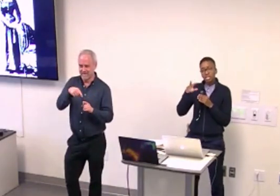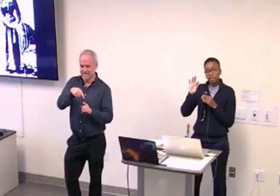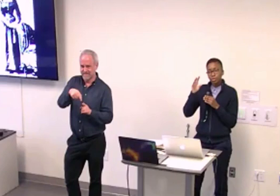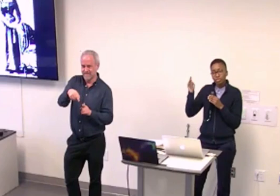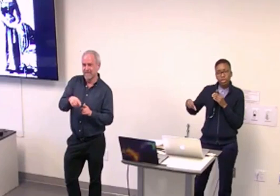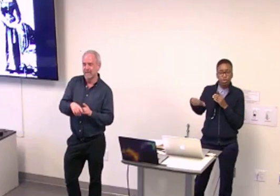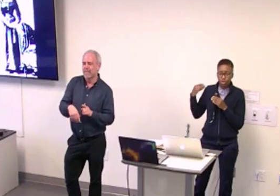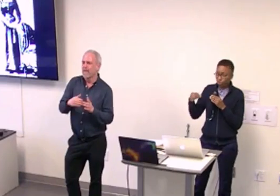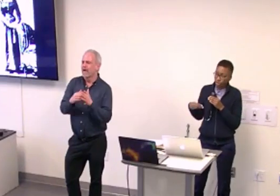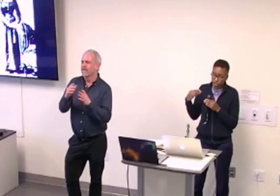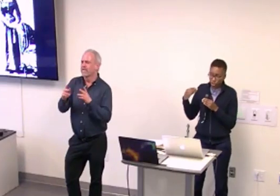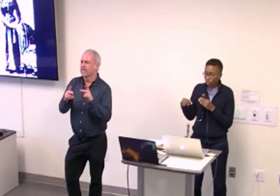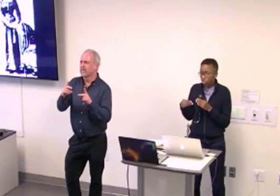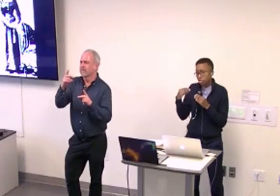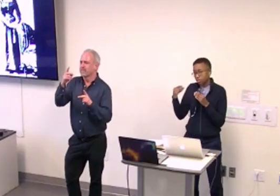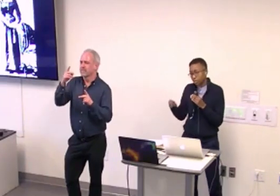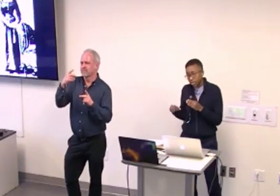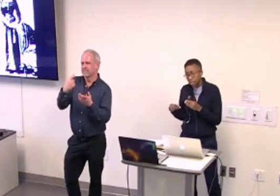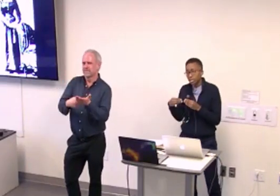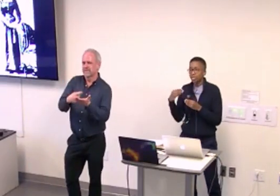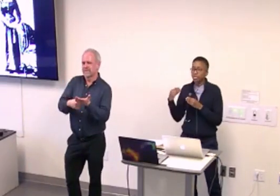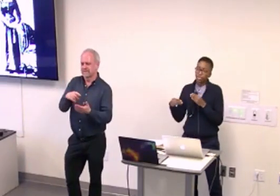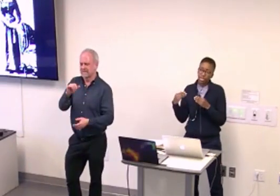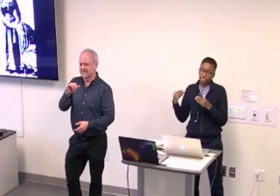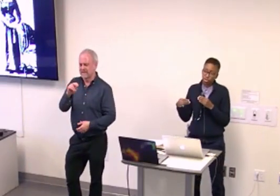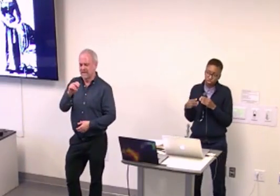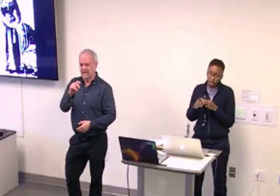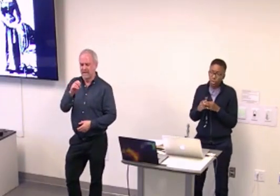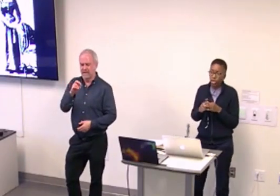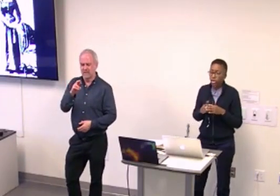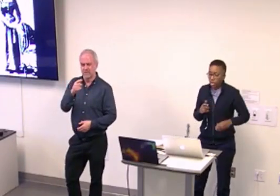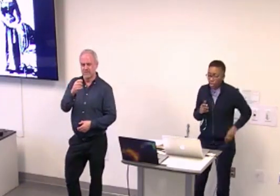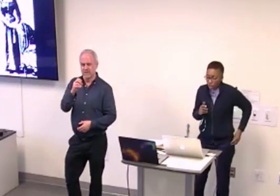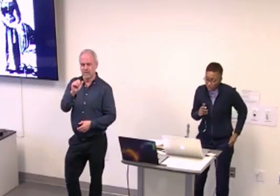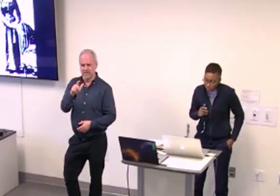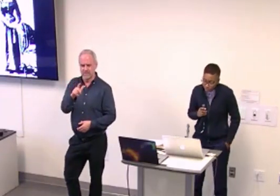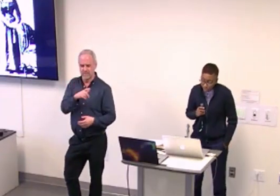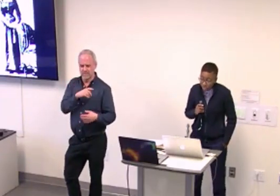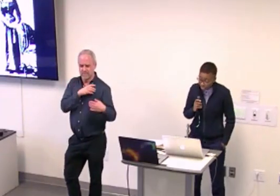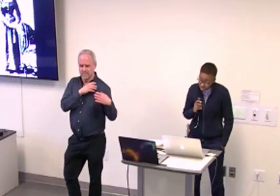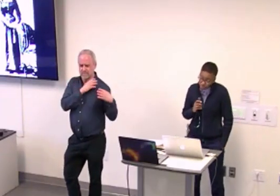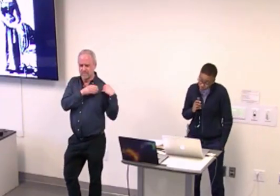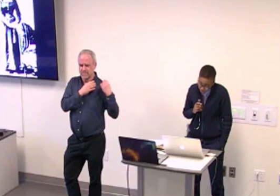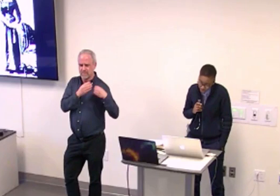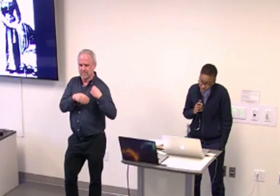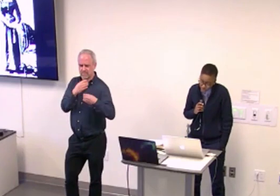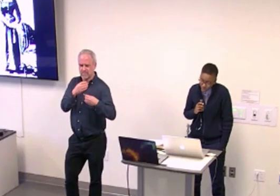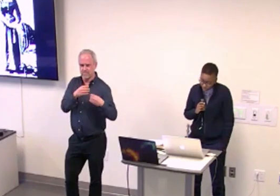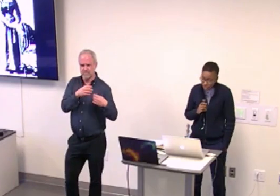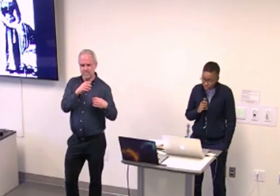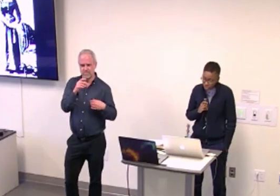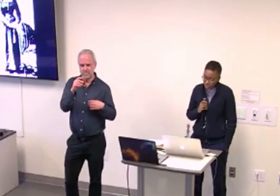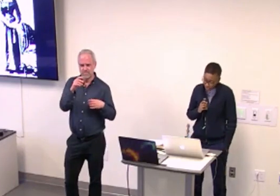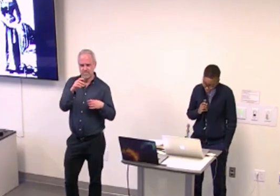of intergenerational disability, intergenerational trauma. And that's an important conversation to have.